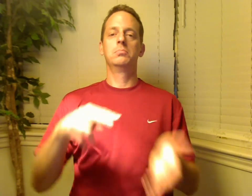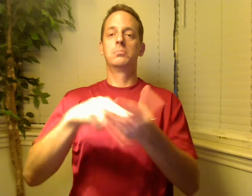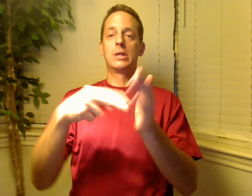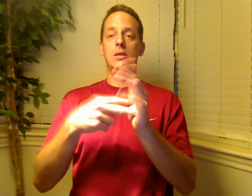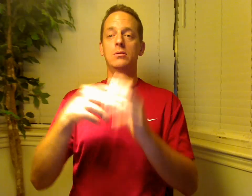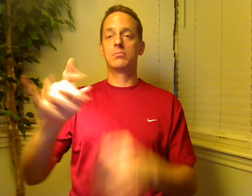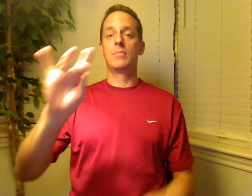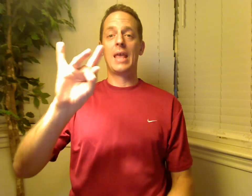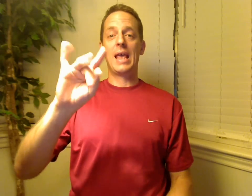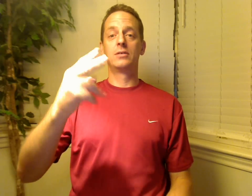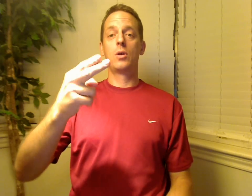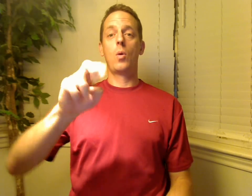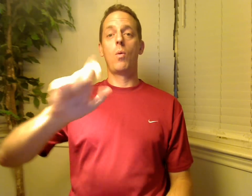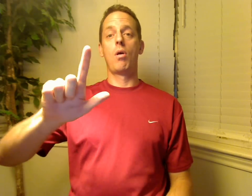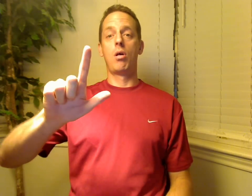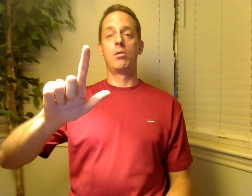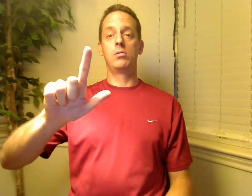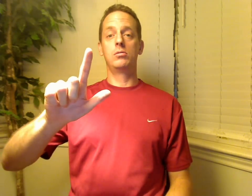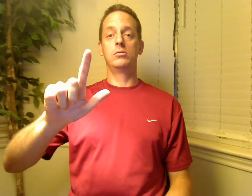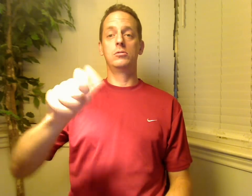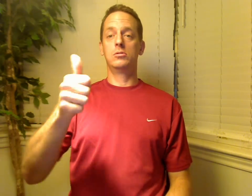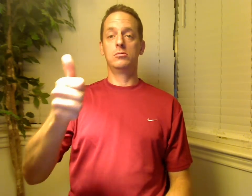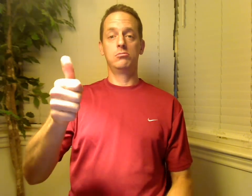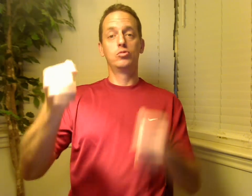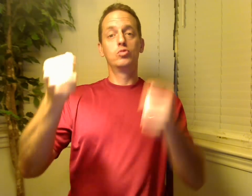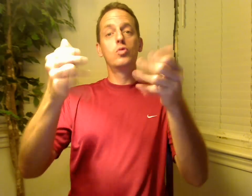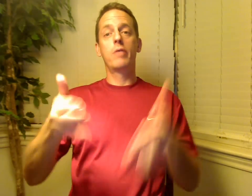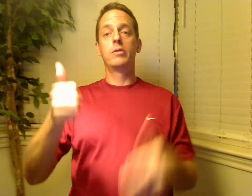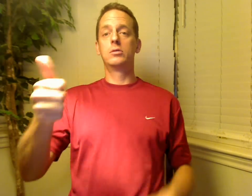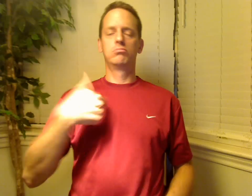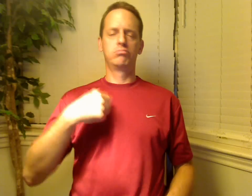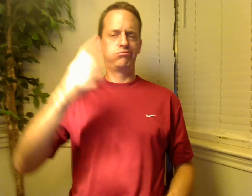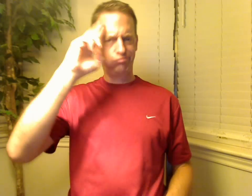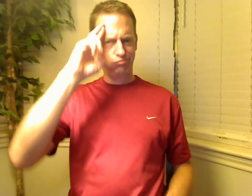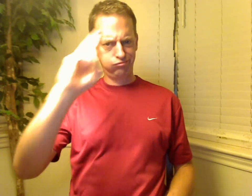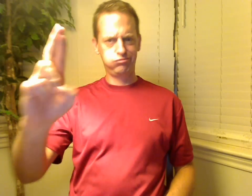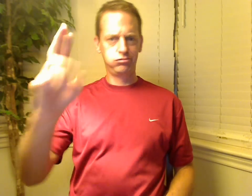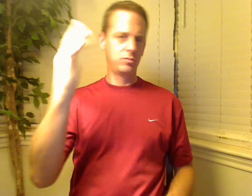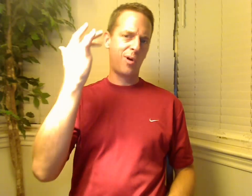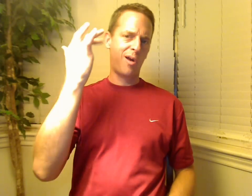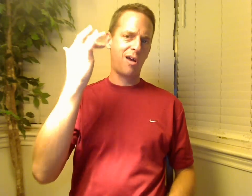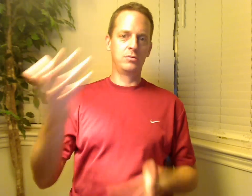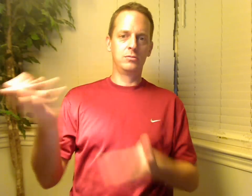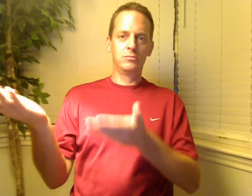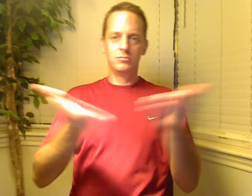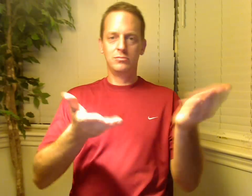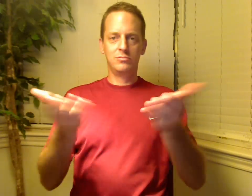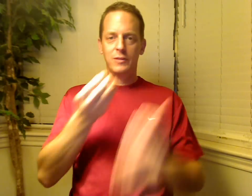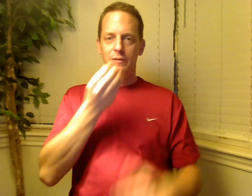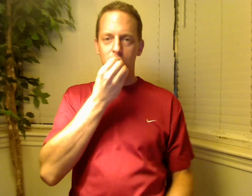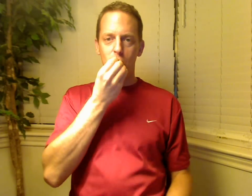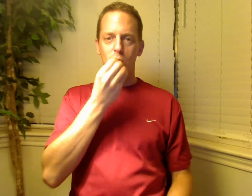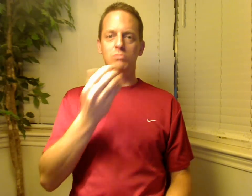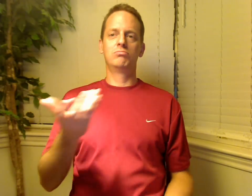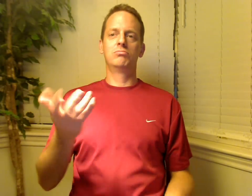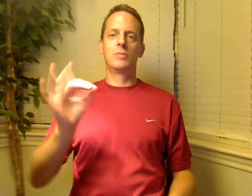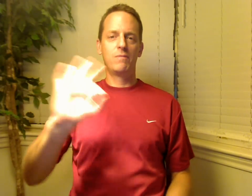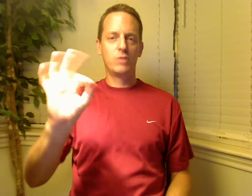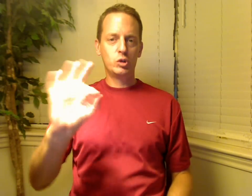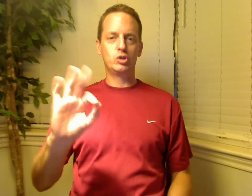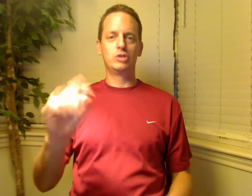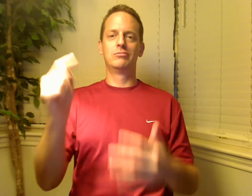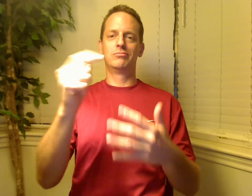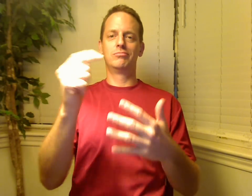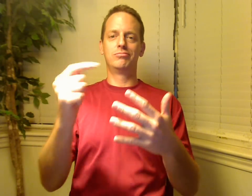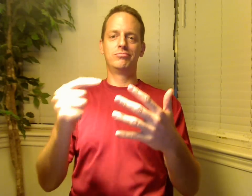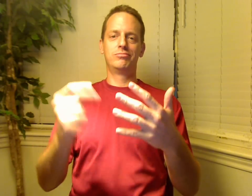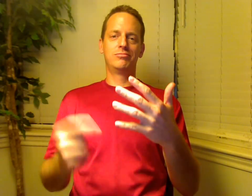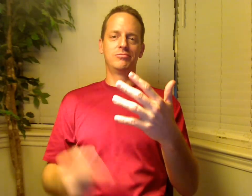I high respect the truckers because they carry our food, furniture and other things.